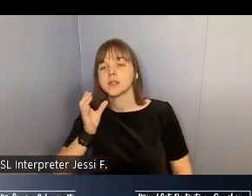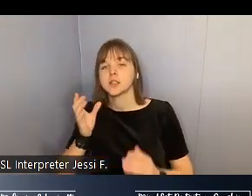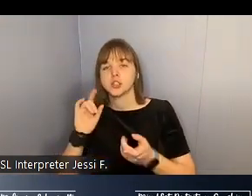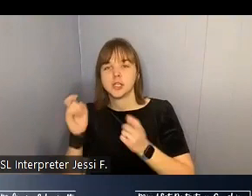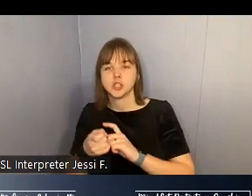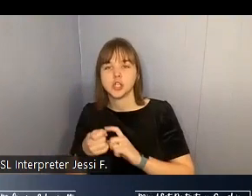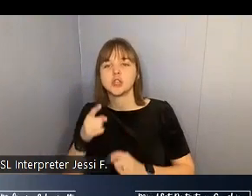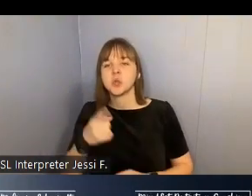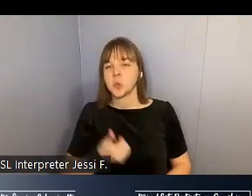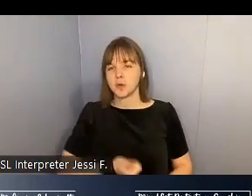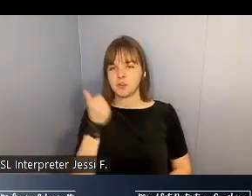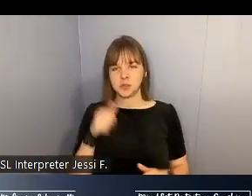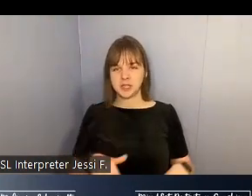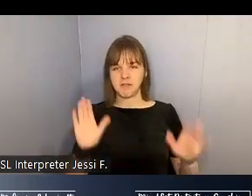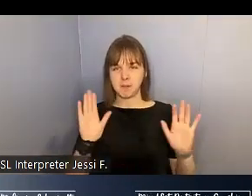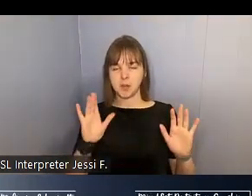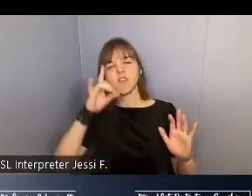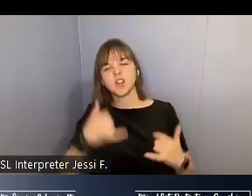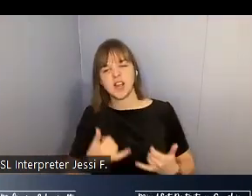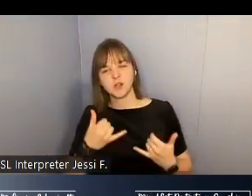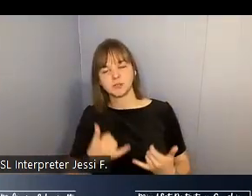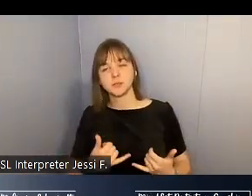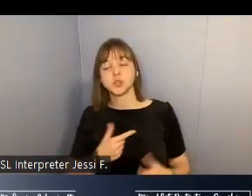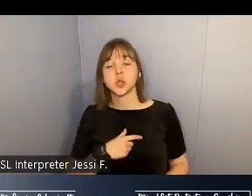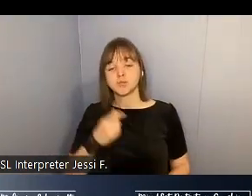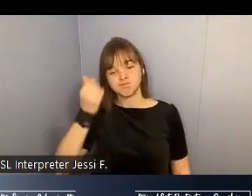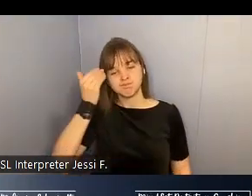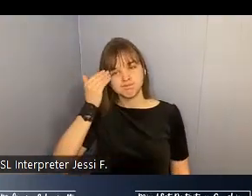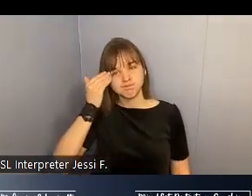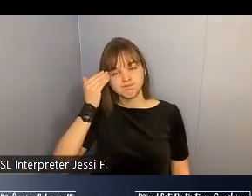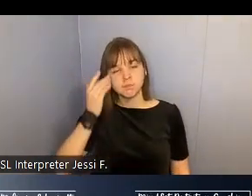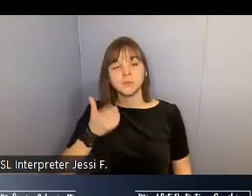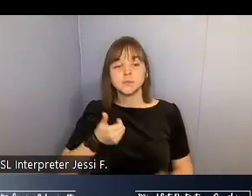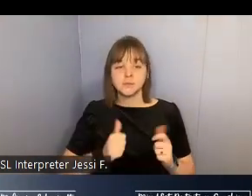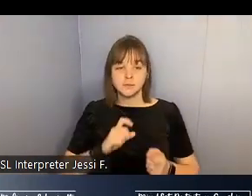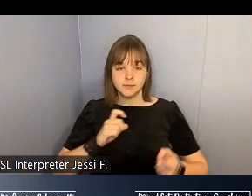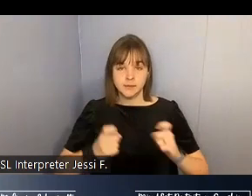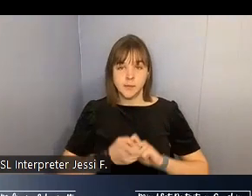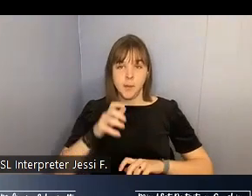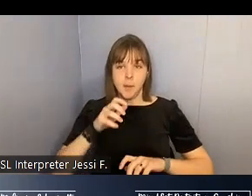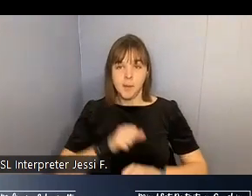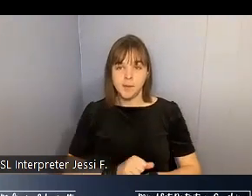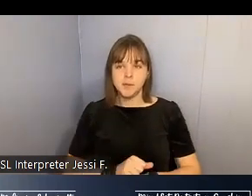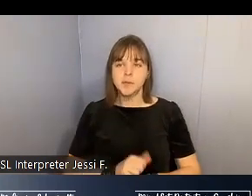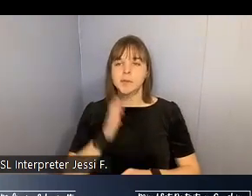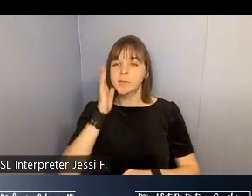But know that when we're embarking on a health-enhancing journey-- wellness, nutrition, whatever it happens to be-- you're going to have to change.